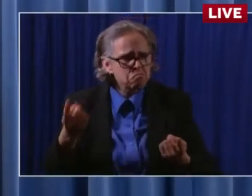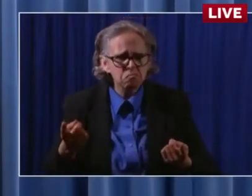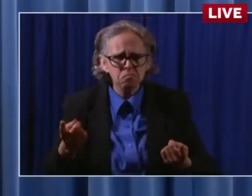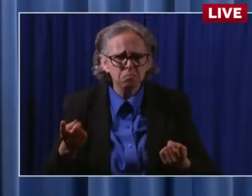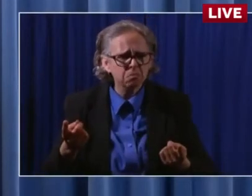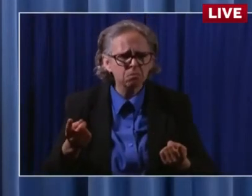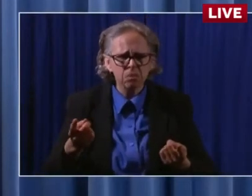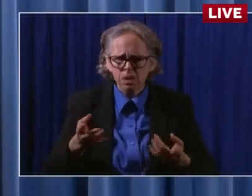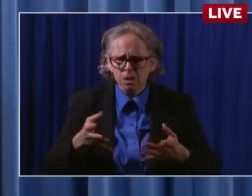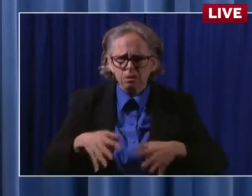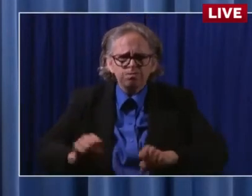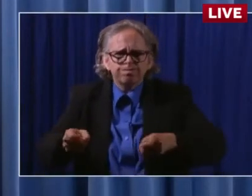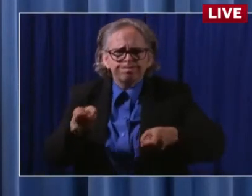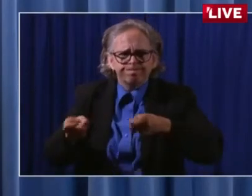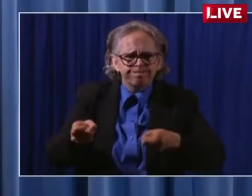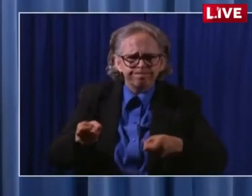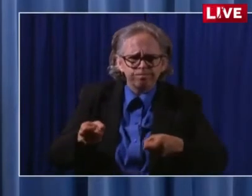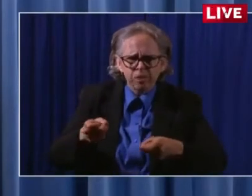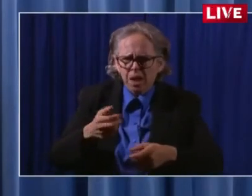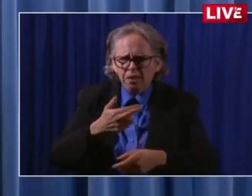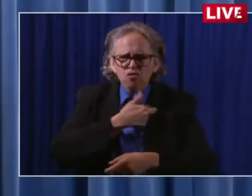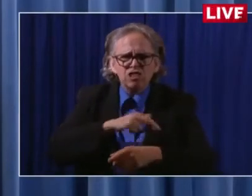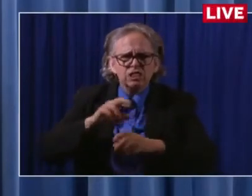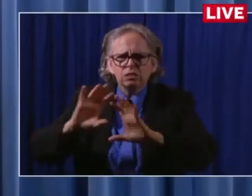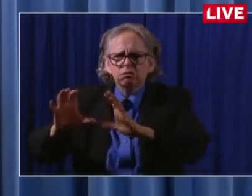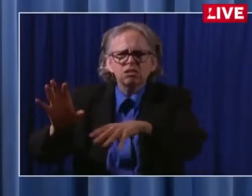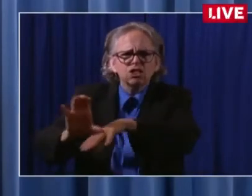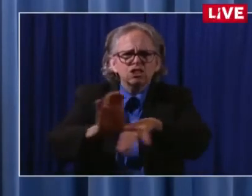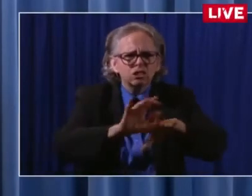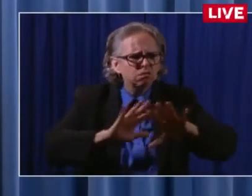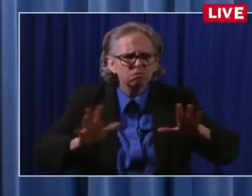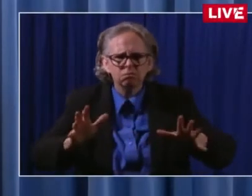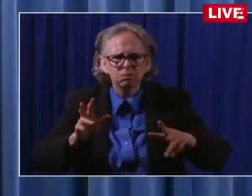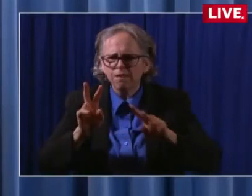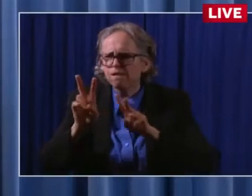WE DO NOT INTEND TO GOING FORWARD.